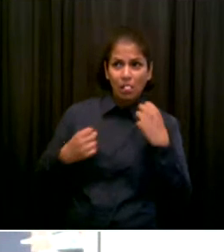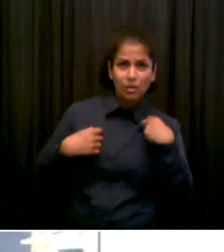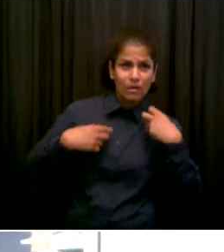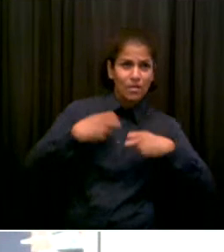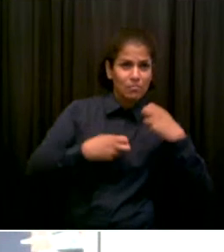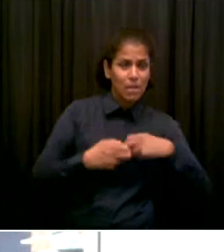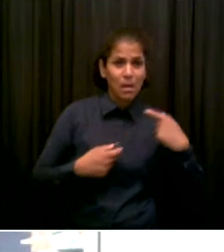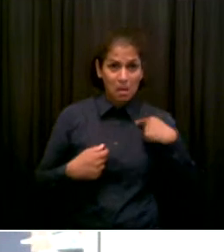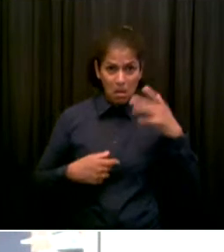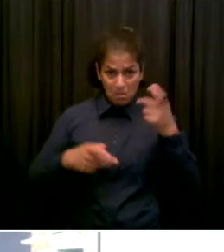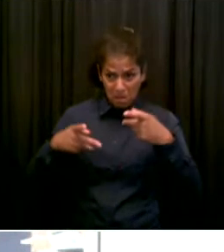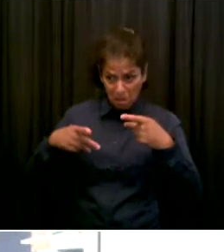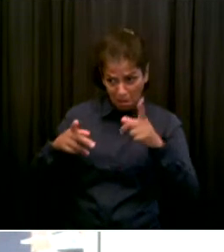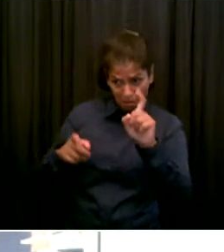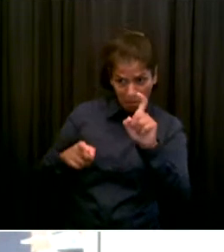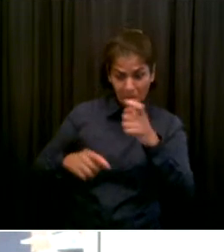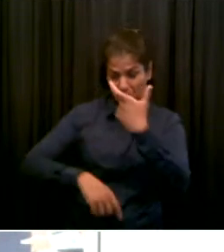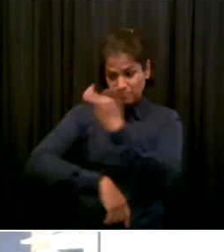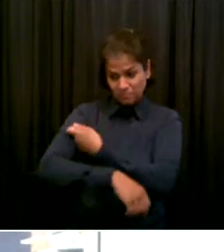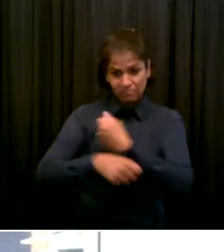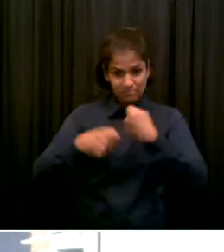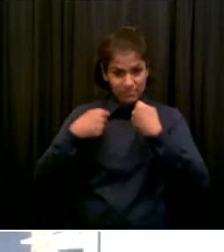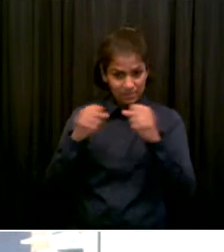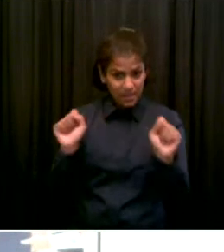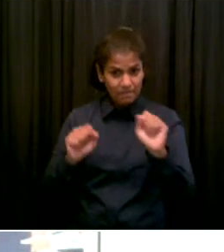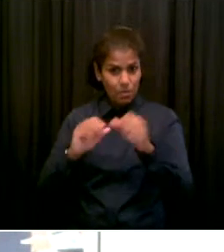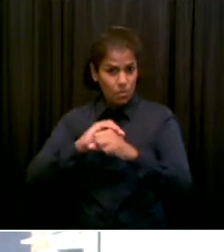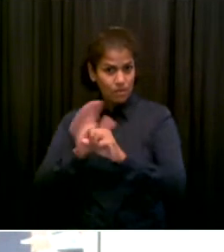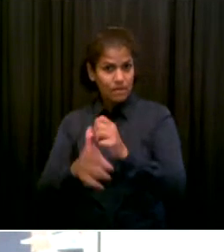VACINCATION IN THE CONTEXT OF